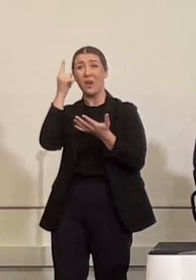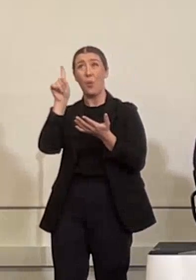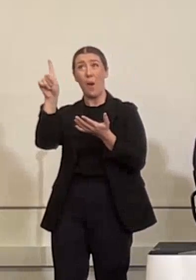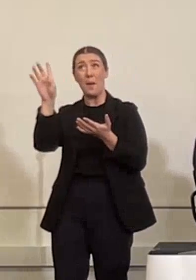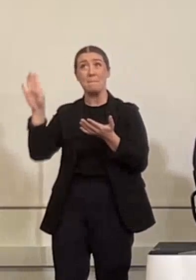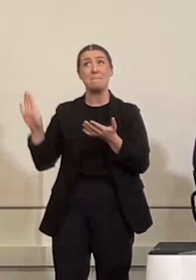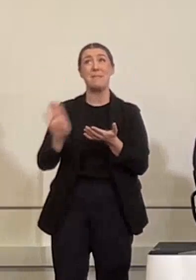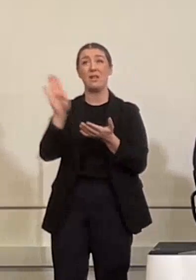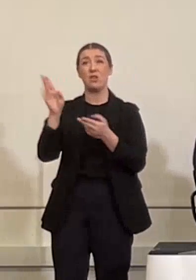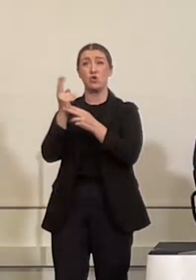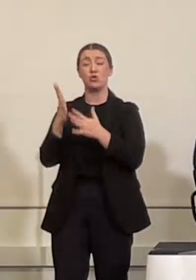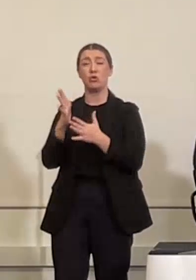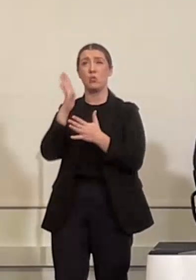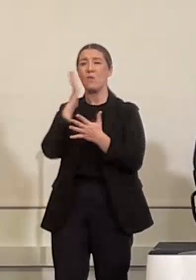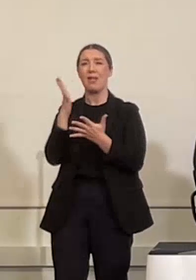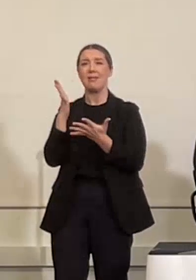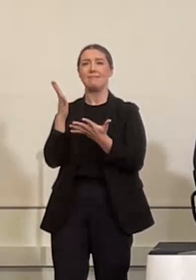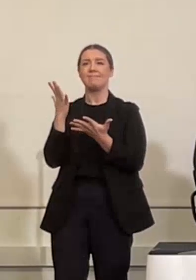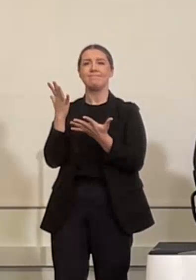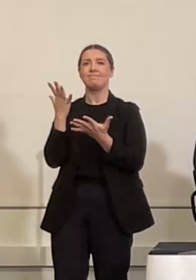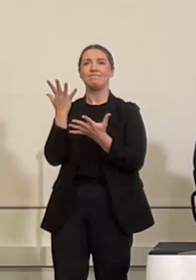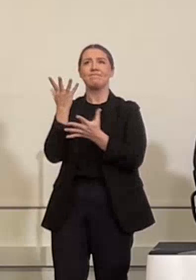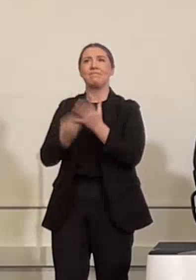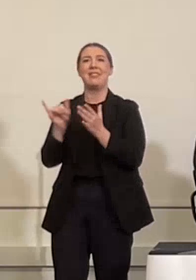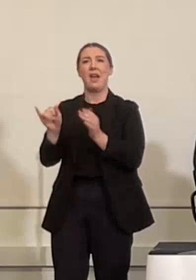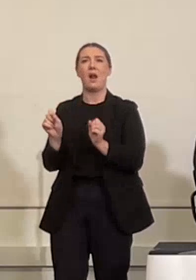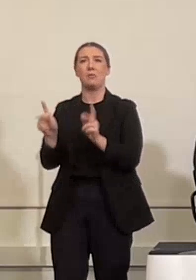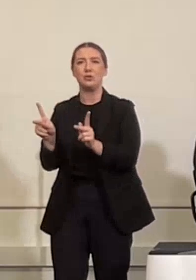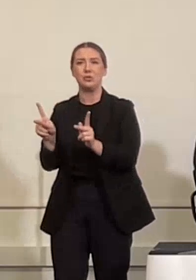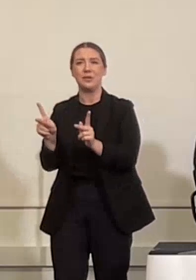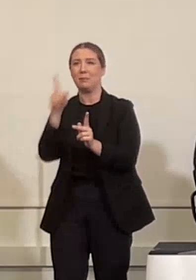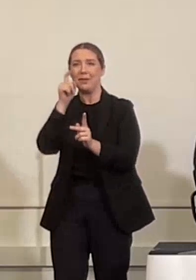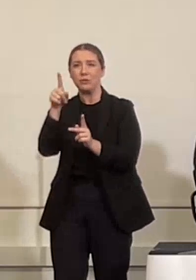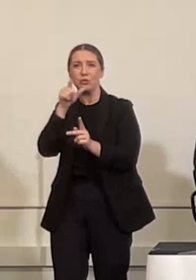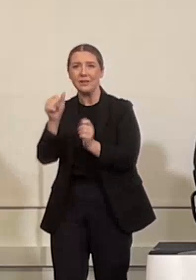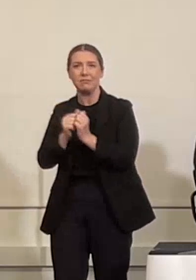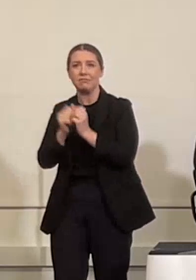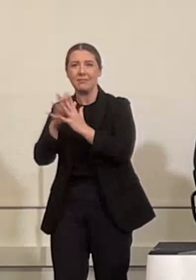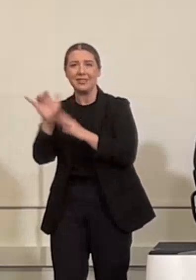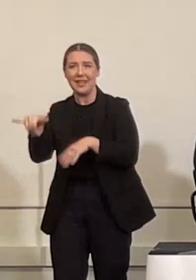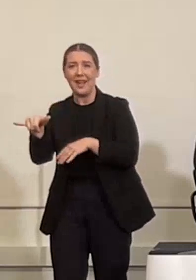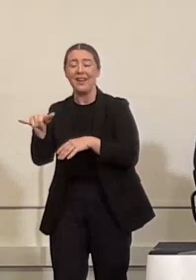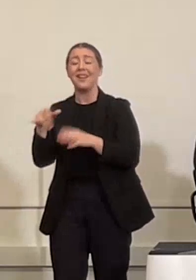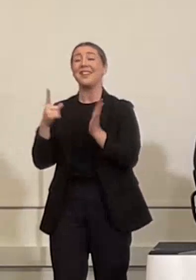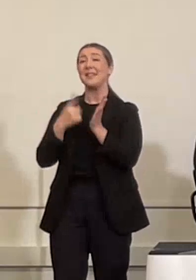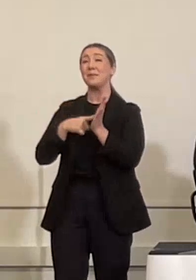miss out because I think sometimes they forget the user is also a customer.